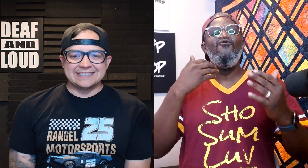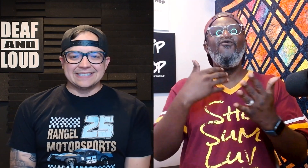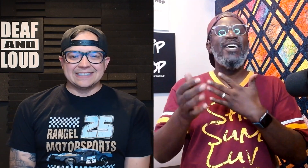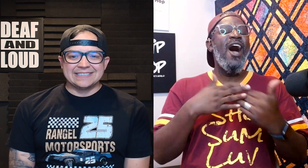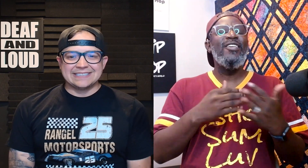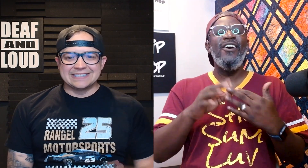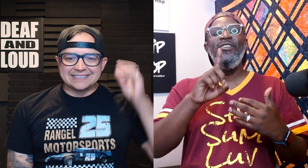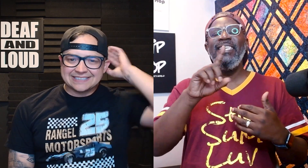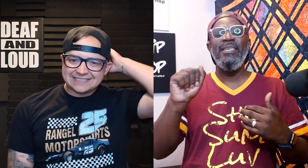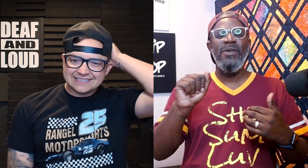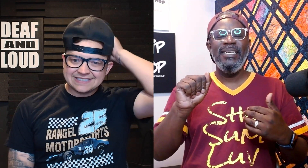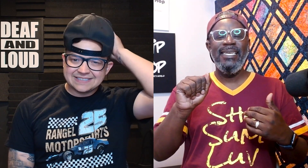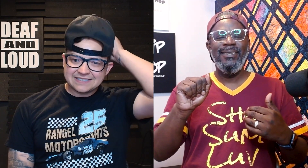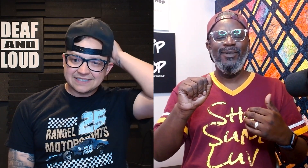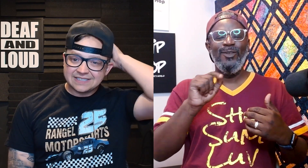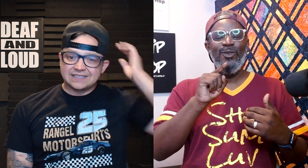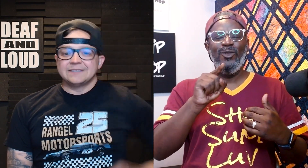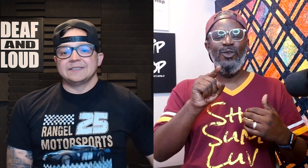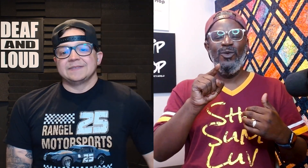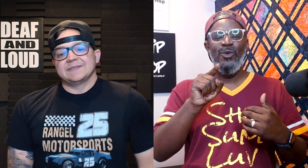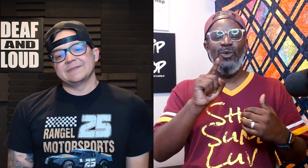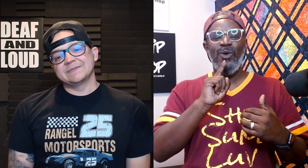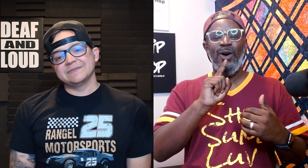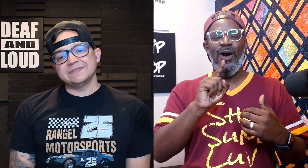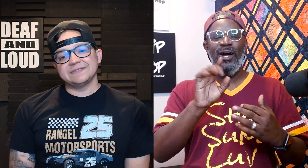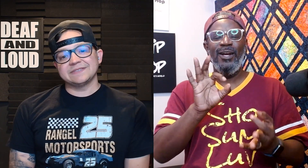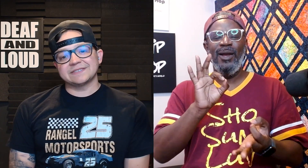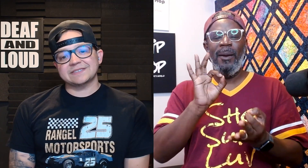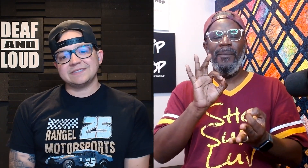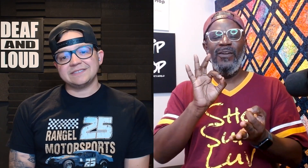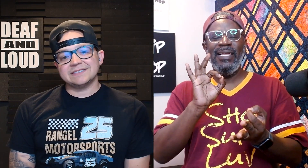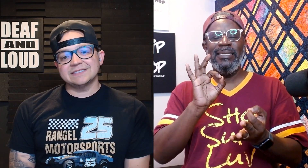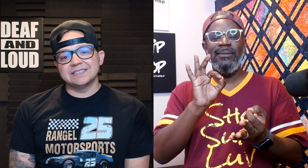Regardless of your disability, you are perfect.